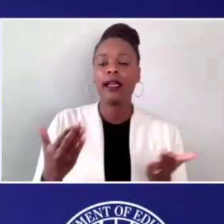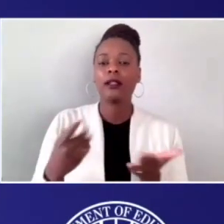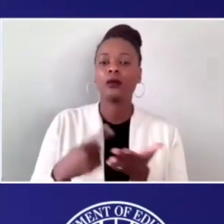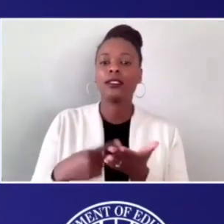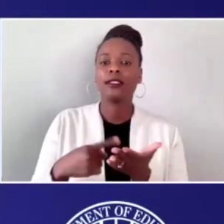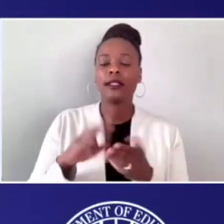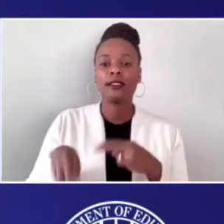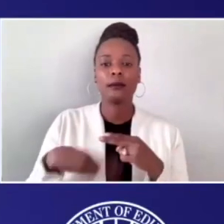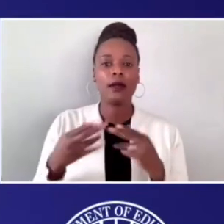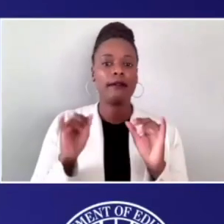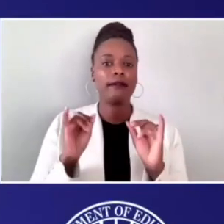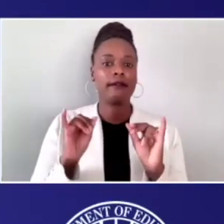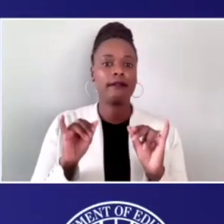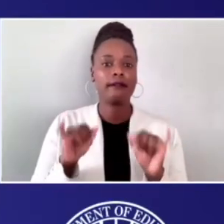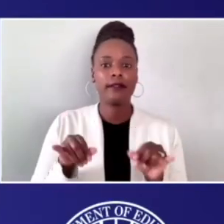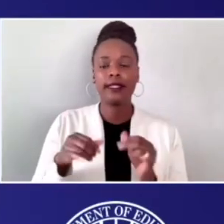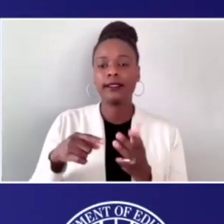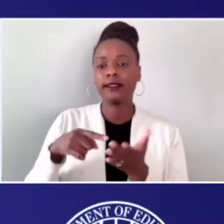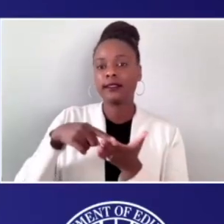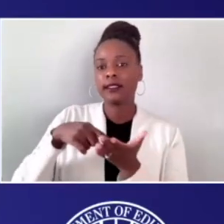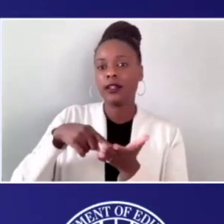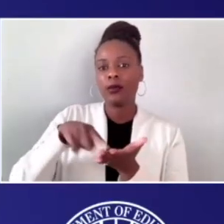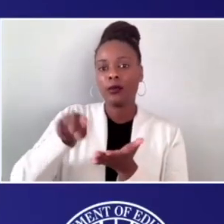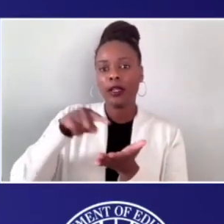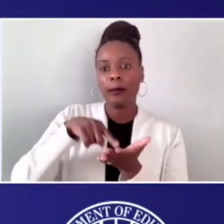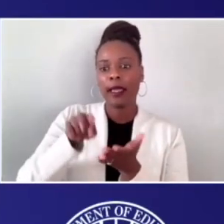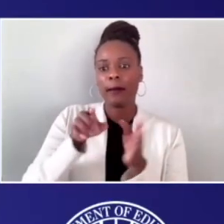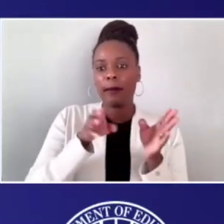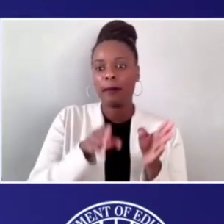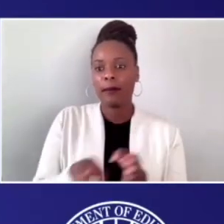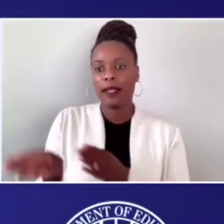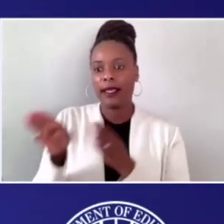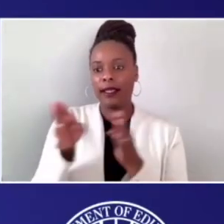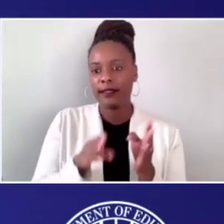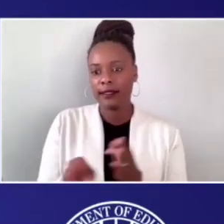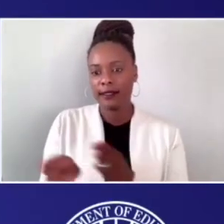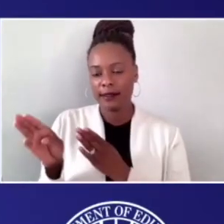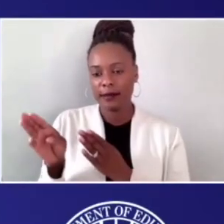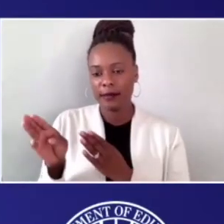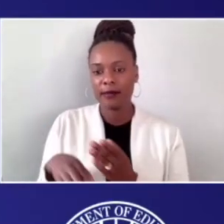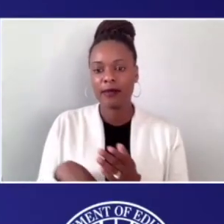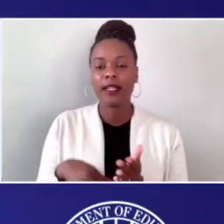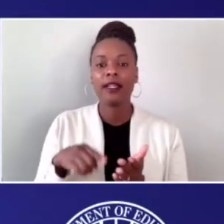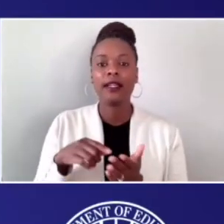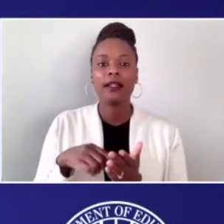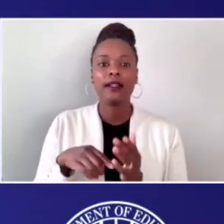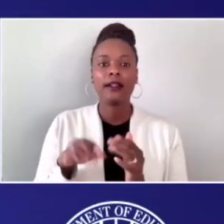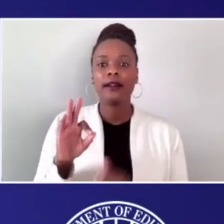payment, fixed payment repayment plans. The fixed payment, fixed payment repayment